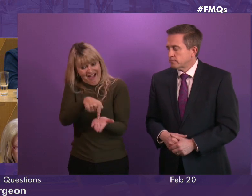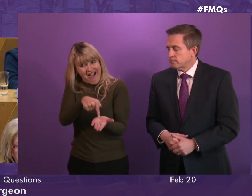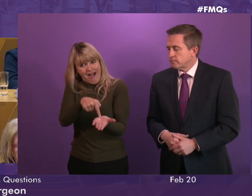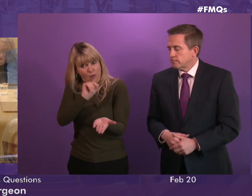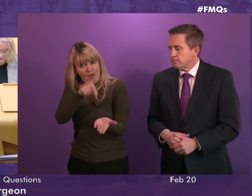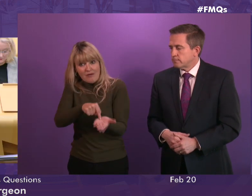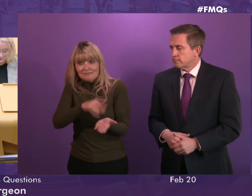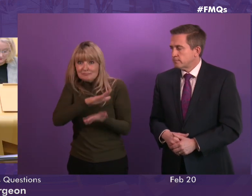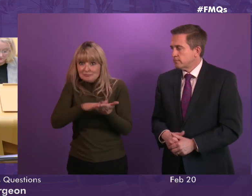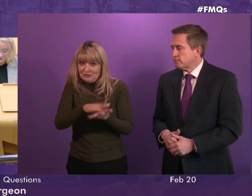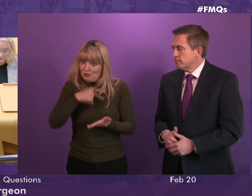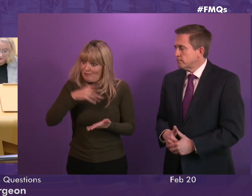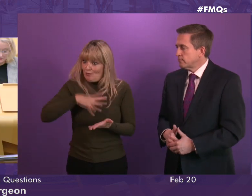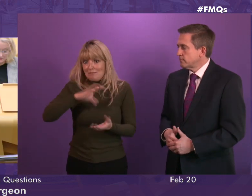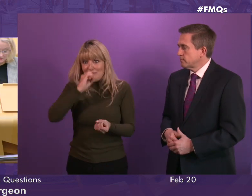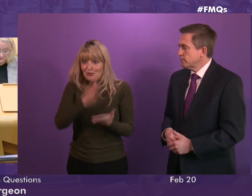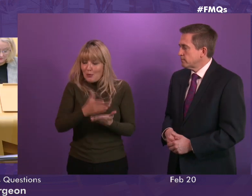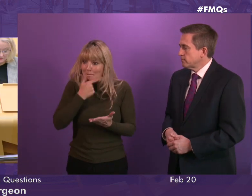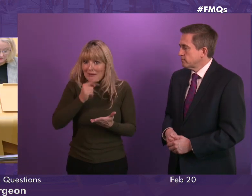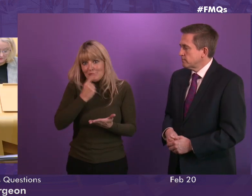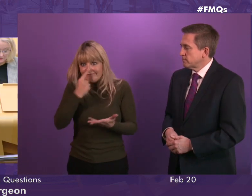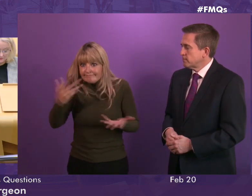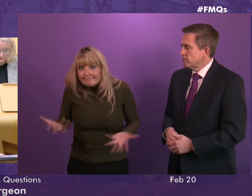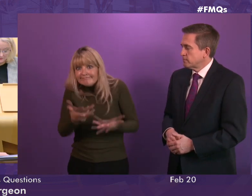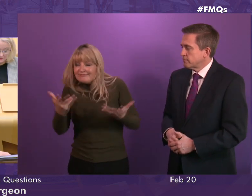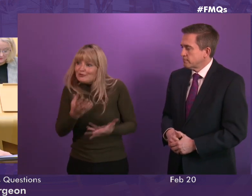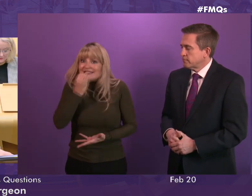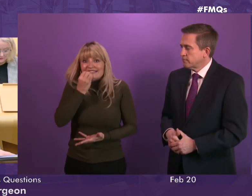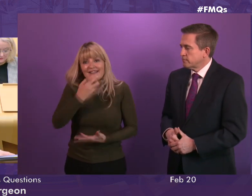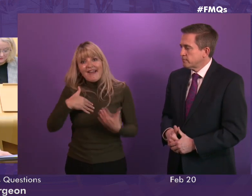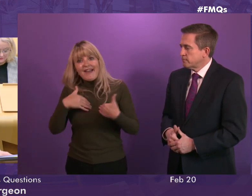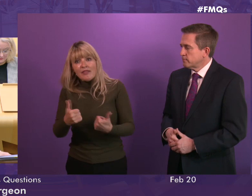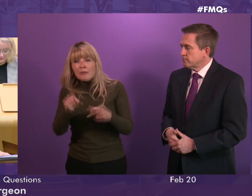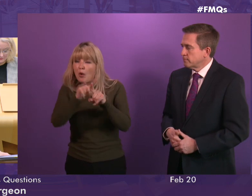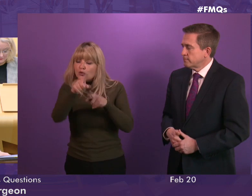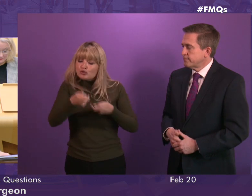supported to eat healthily. Treatment is also important, so there is a lot of investment